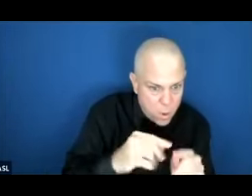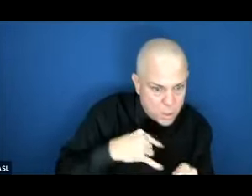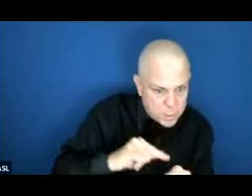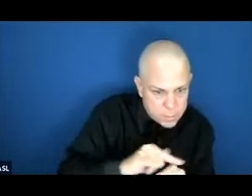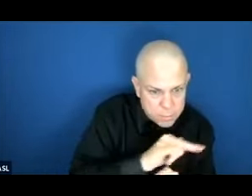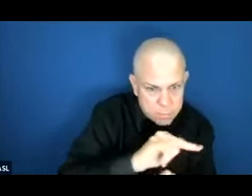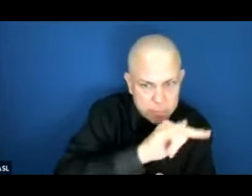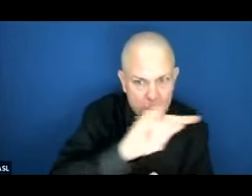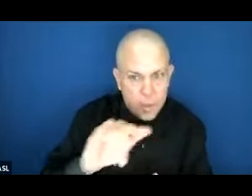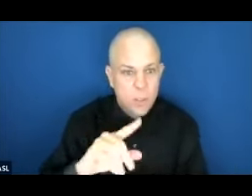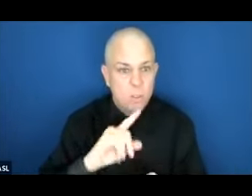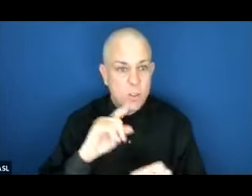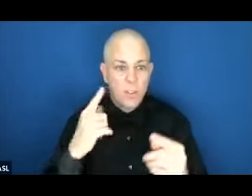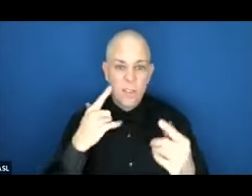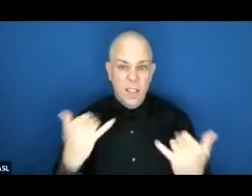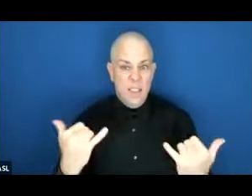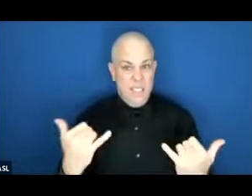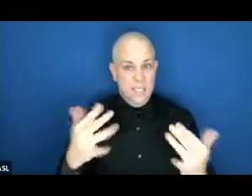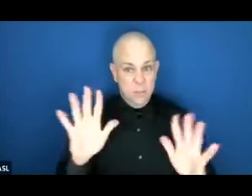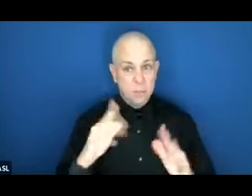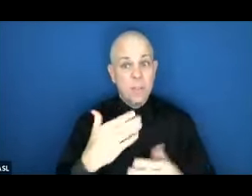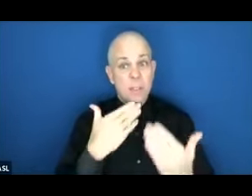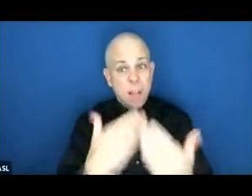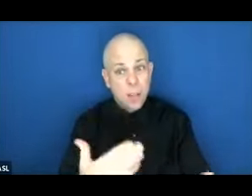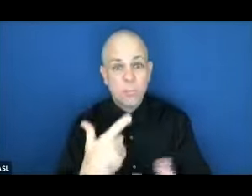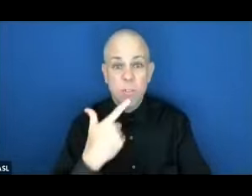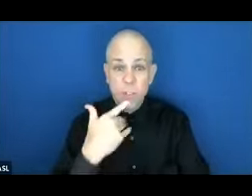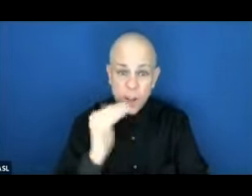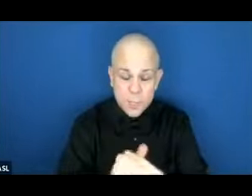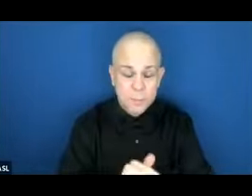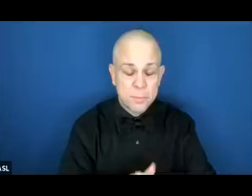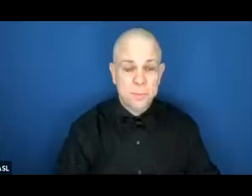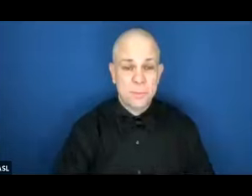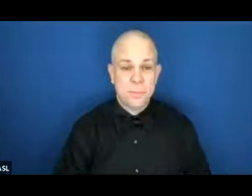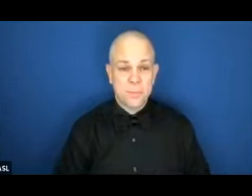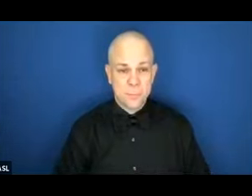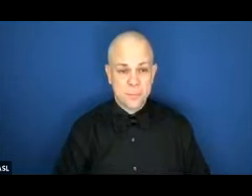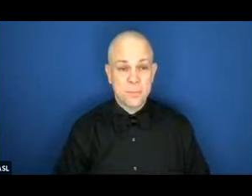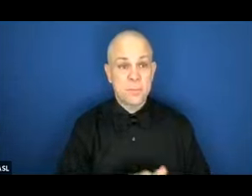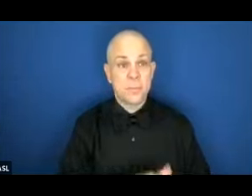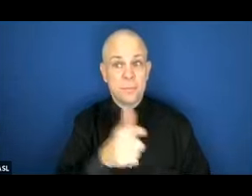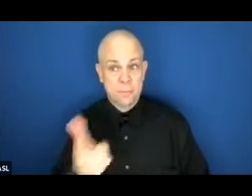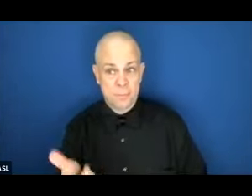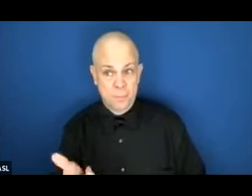everybody have a good night